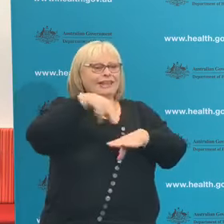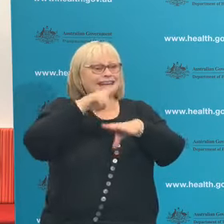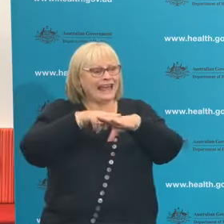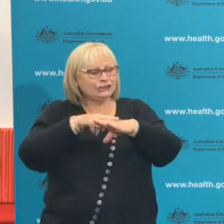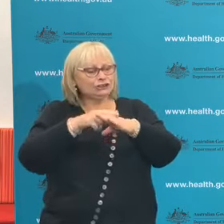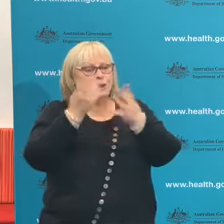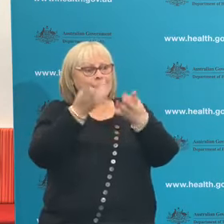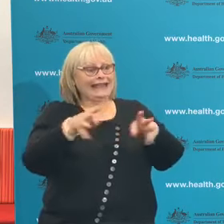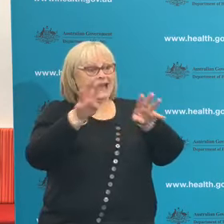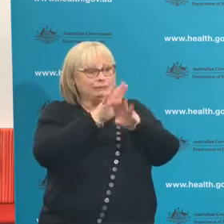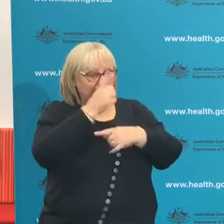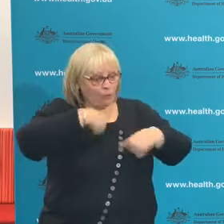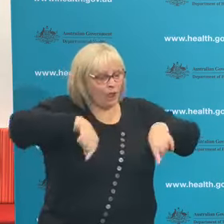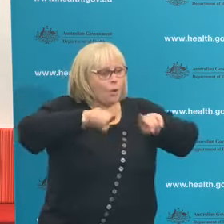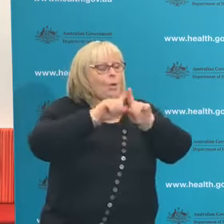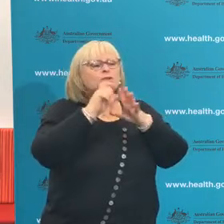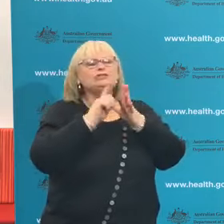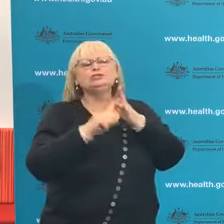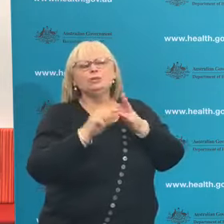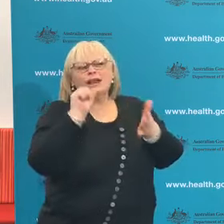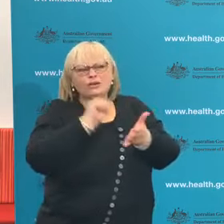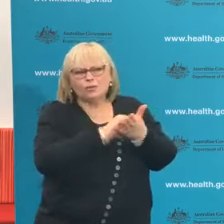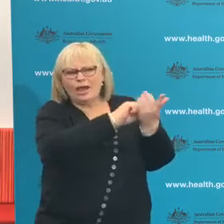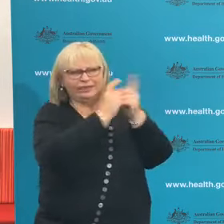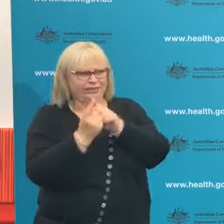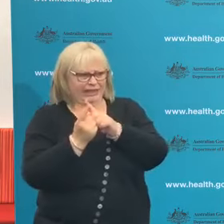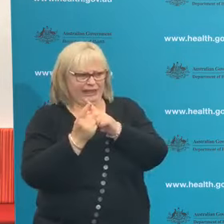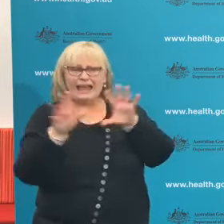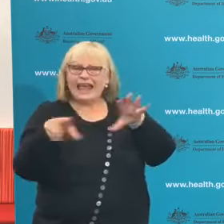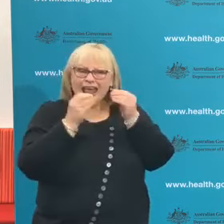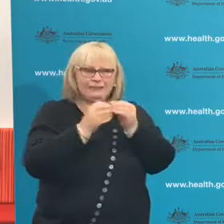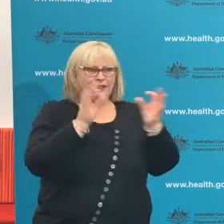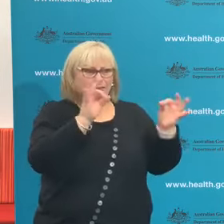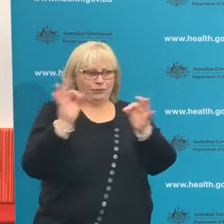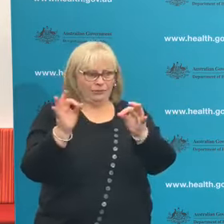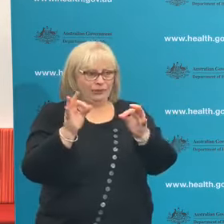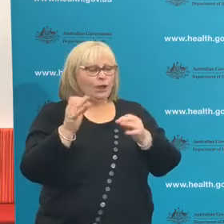health response is up to scratch. Well we think it's probably one of the best